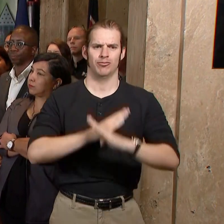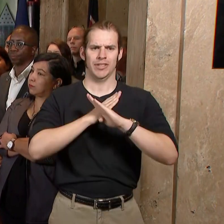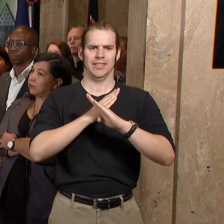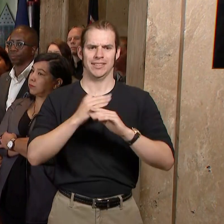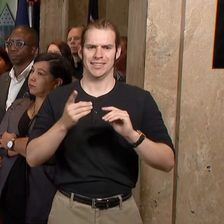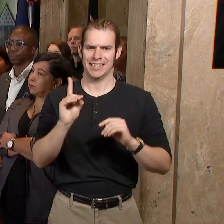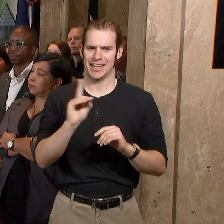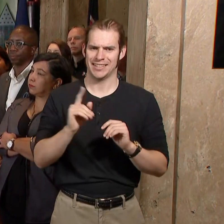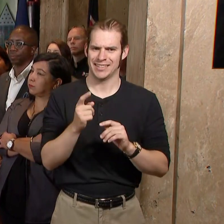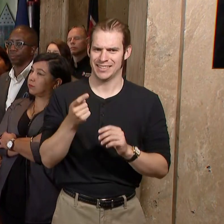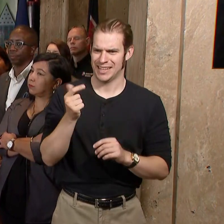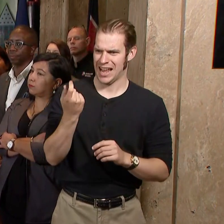Yeah,